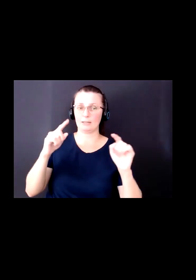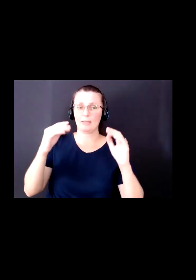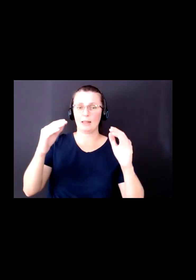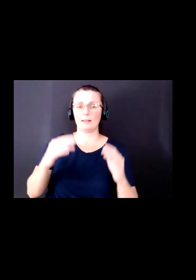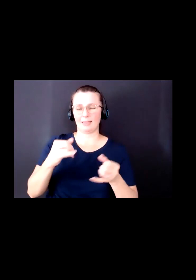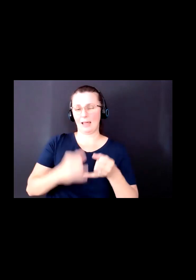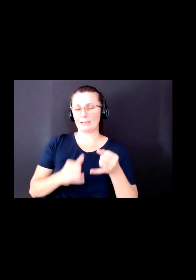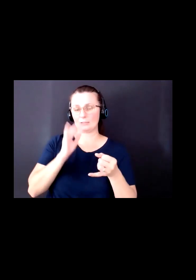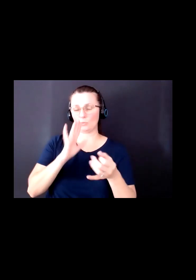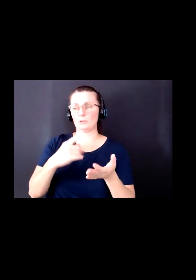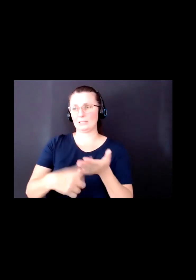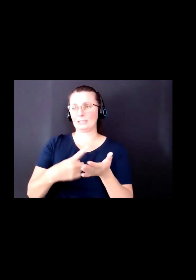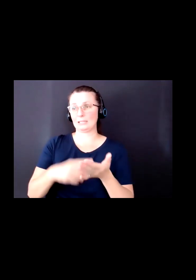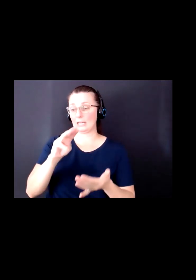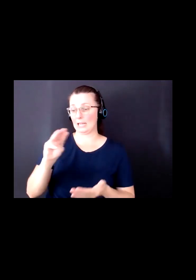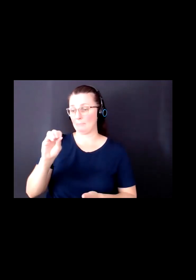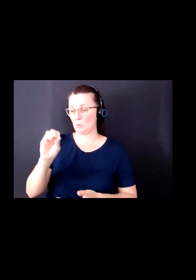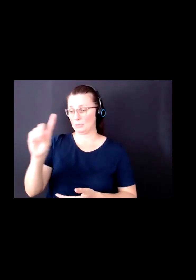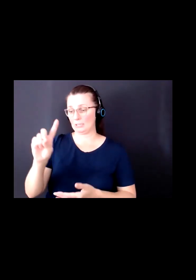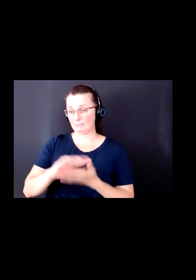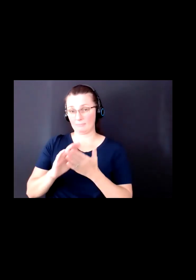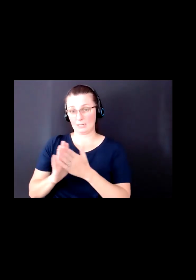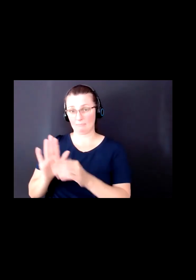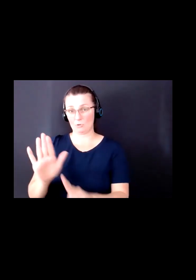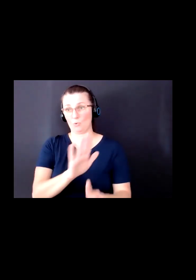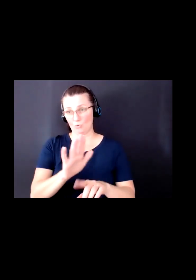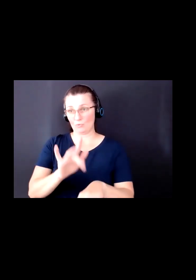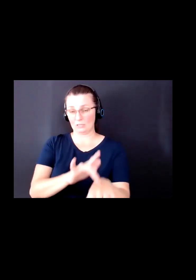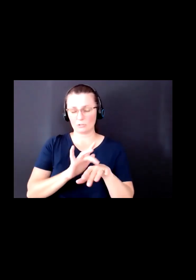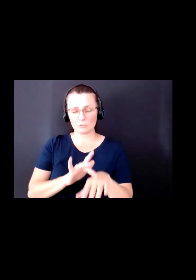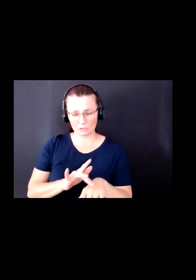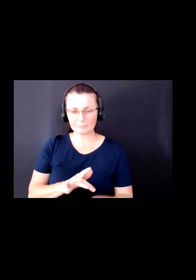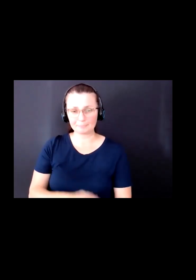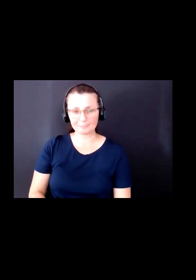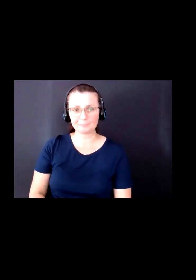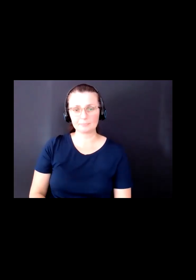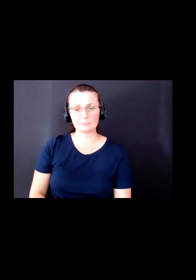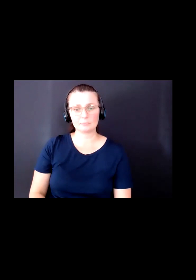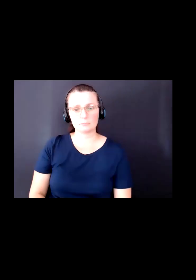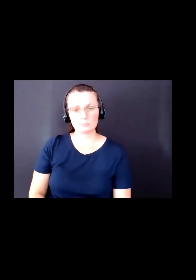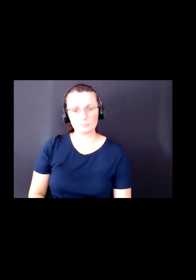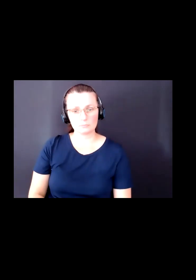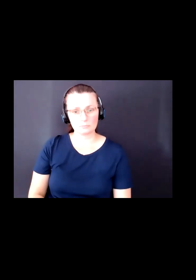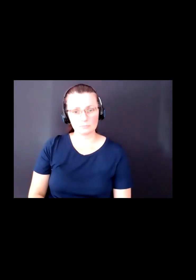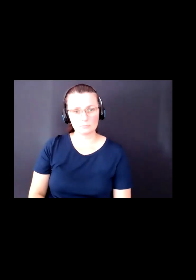resource in these matters. So, to start, we'll speak briefly about some